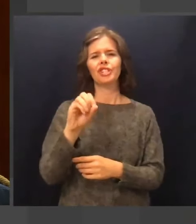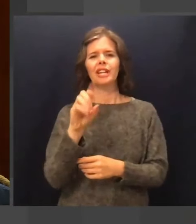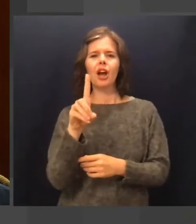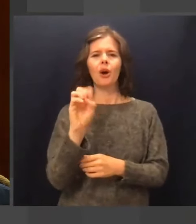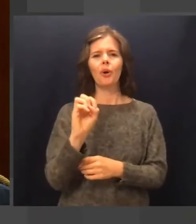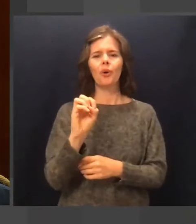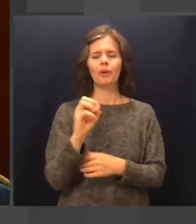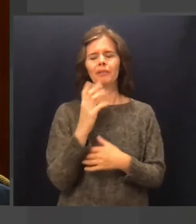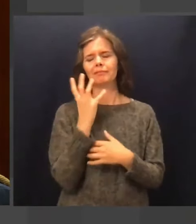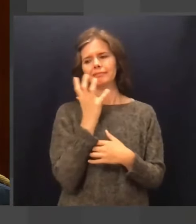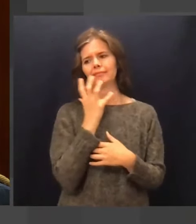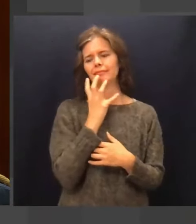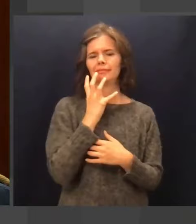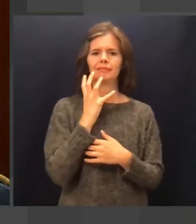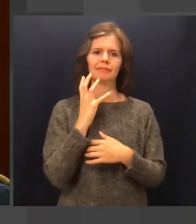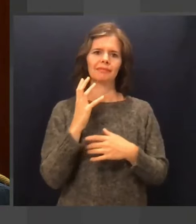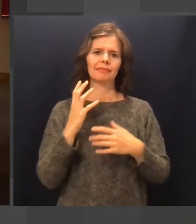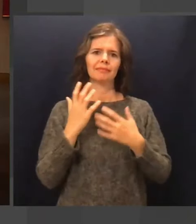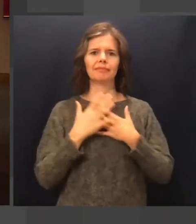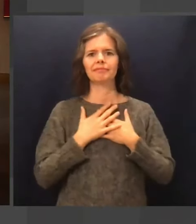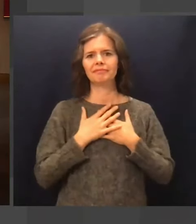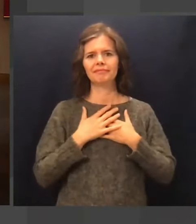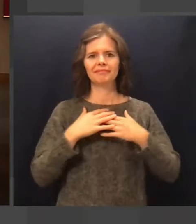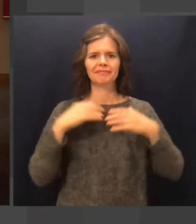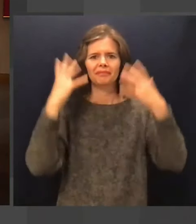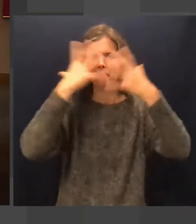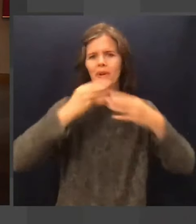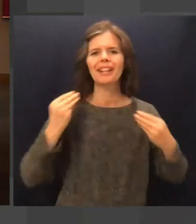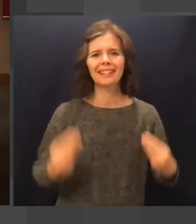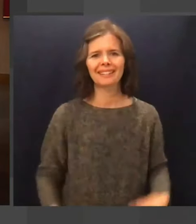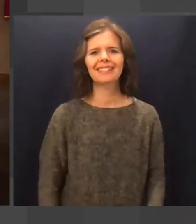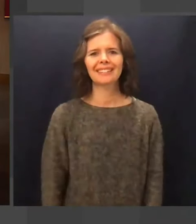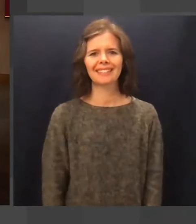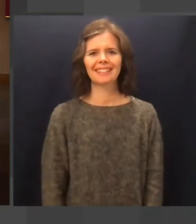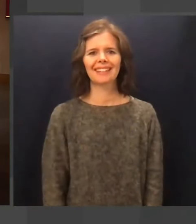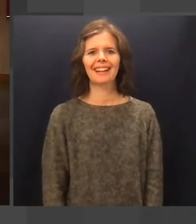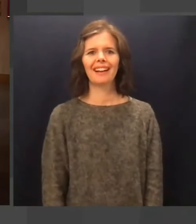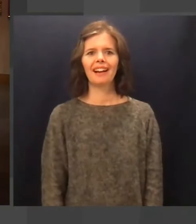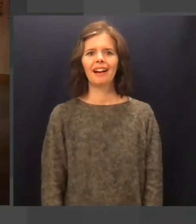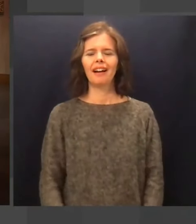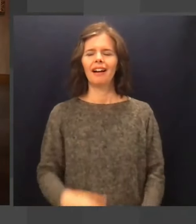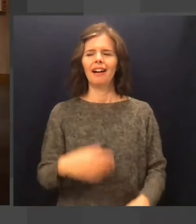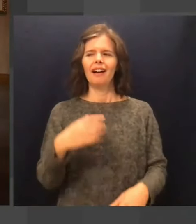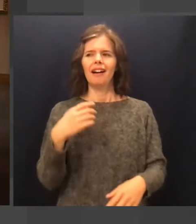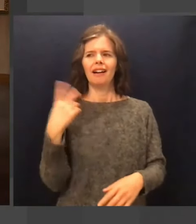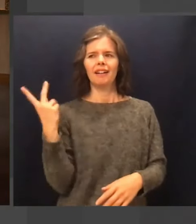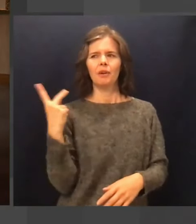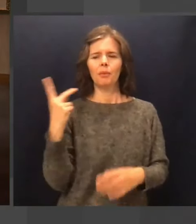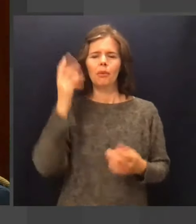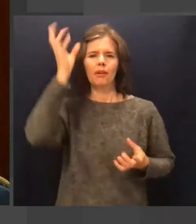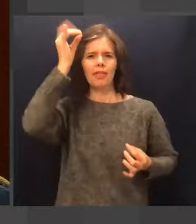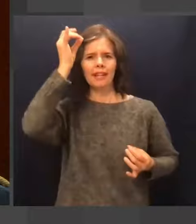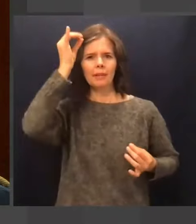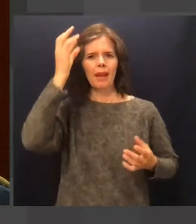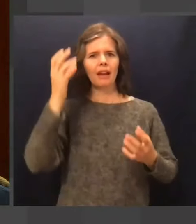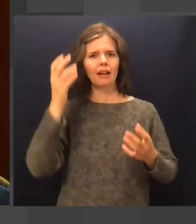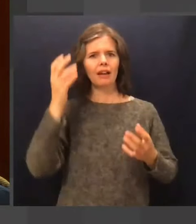IT'S LIKE MYSTICAL. YEAH. THEY ARE SO PRETTY AND WE WERE